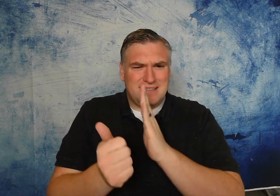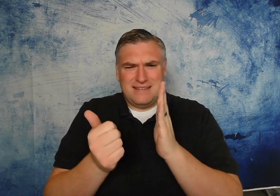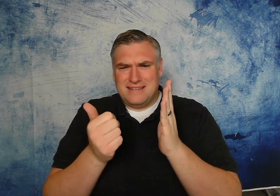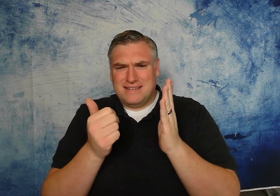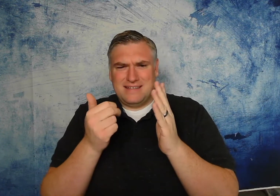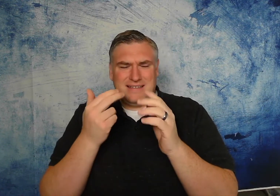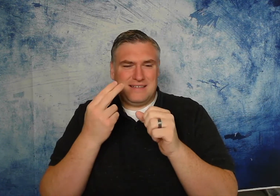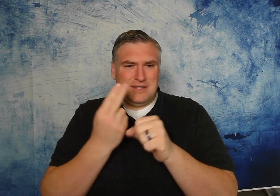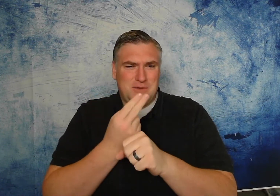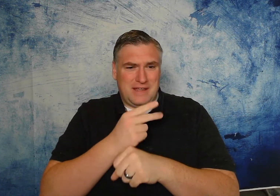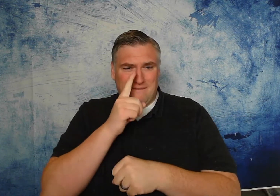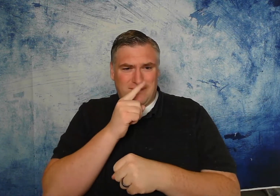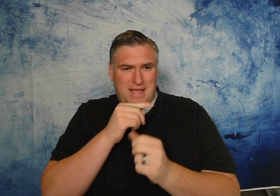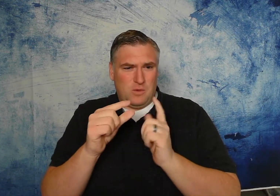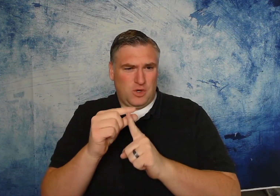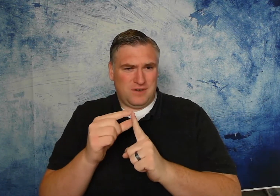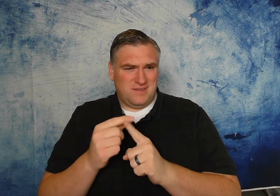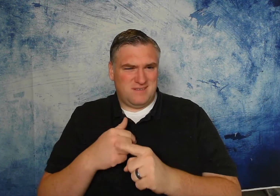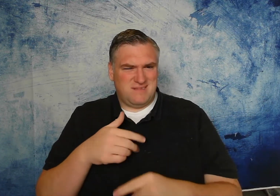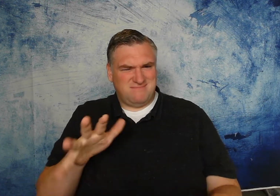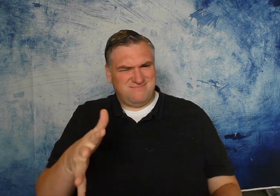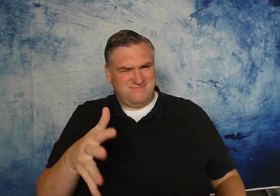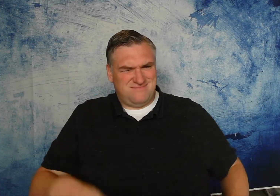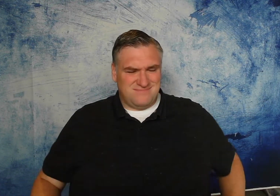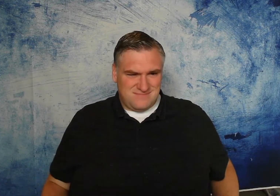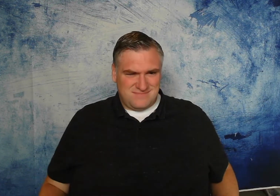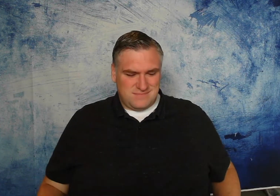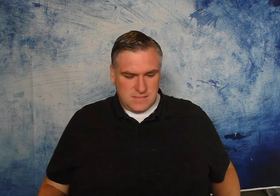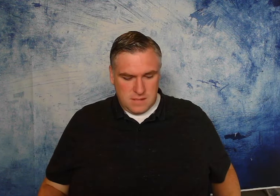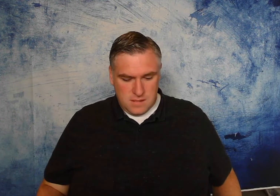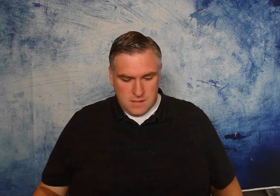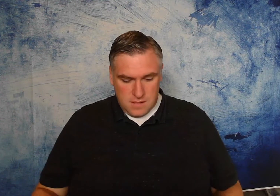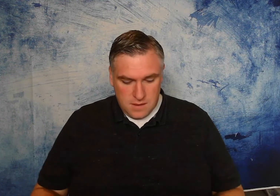different skills, we'll use fake words and that doesn't really help.